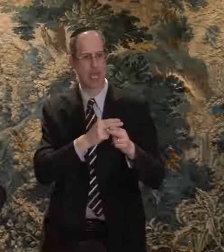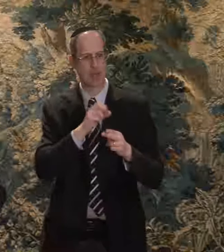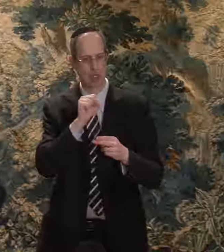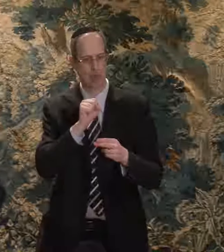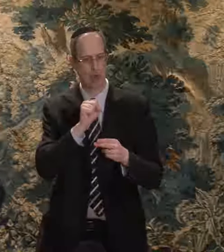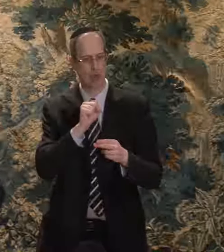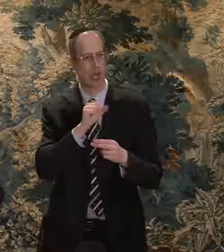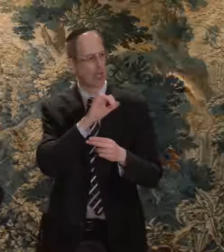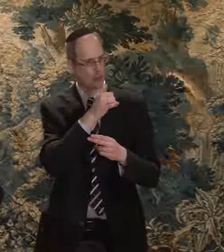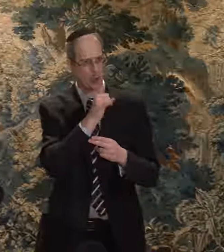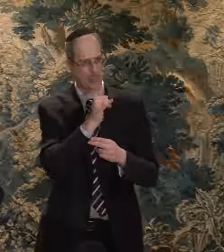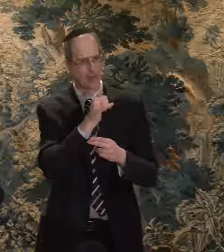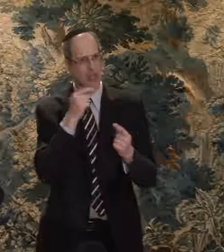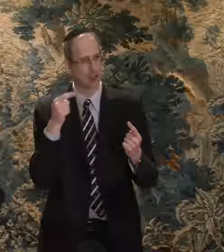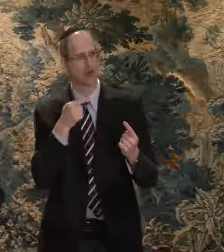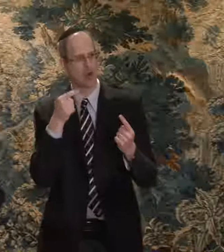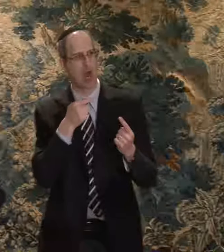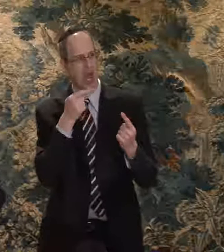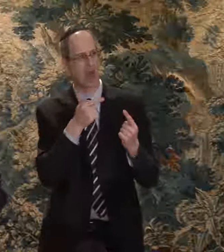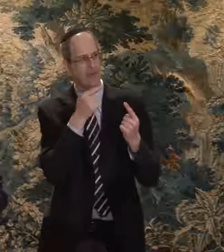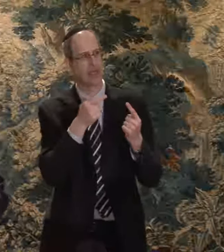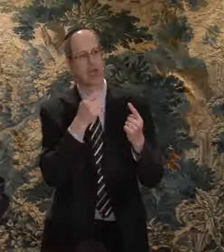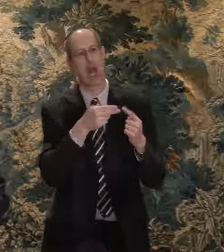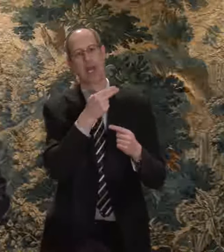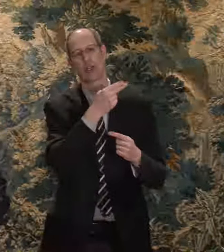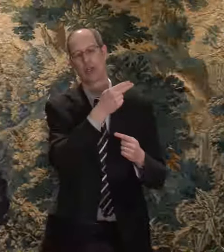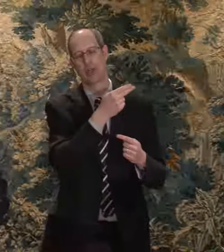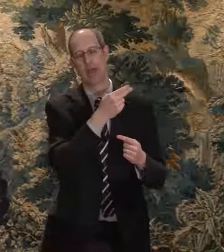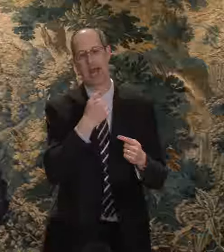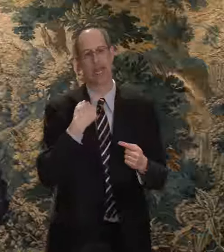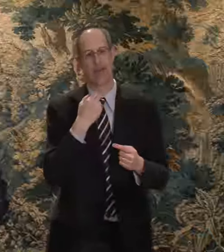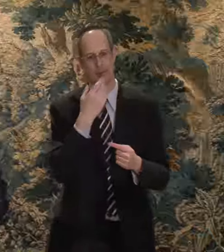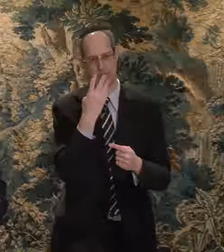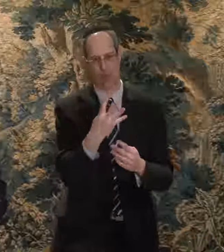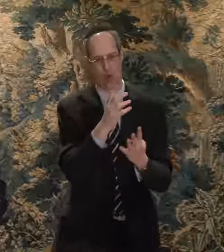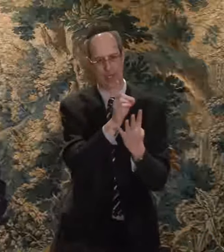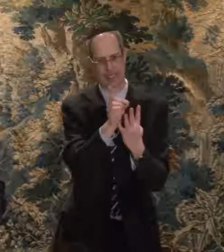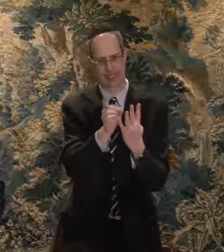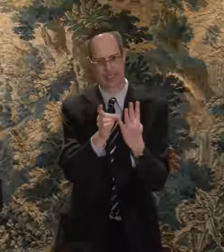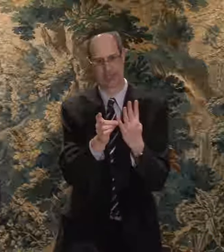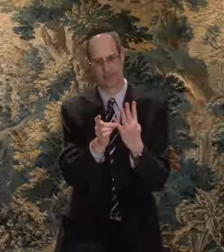always striving higher and to have these four DS now I want to show you an